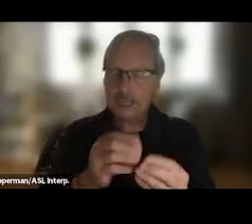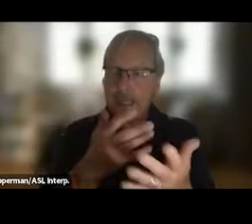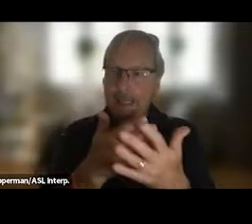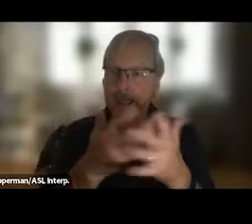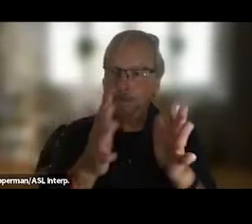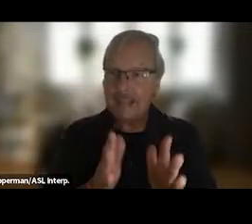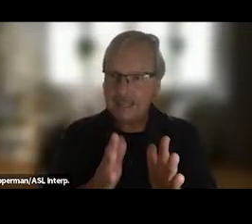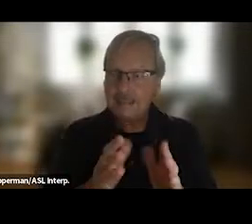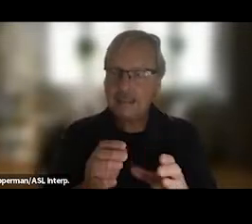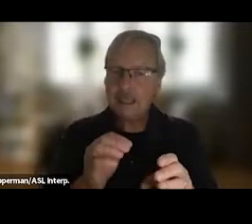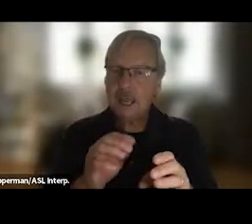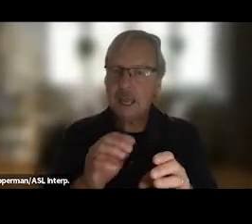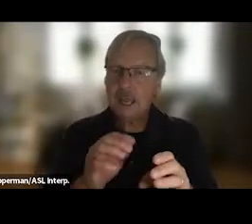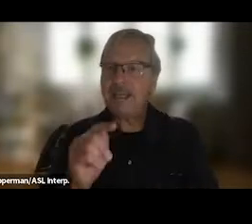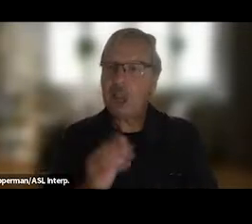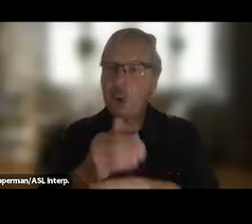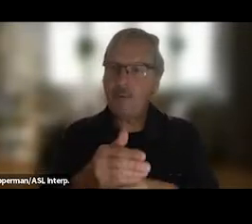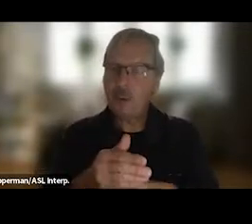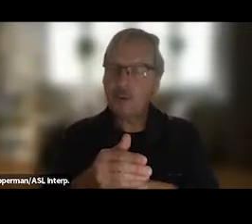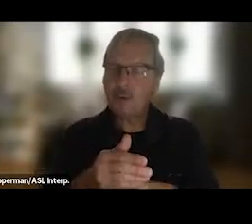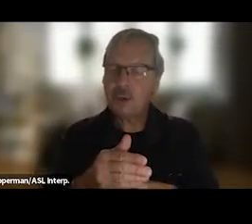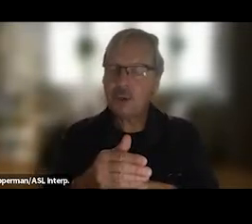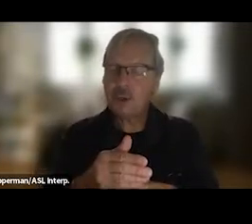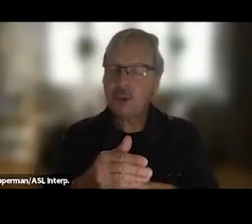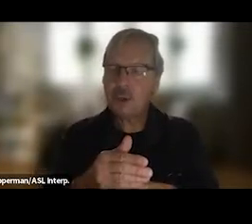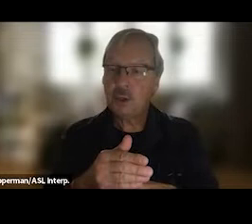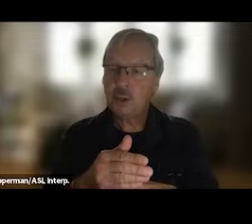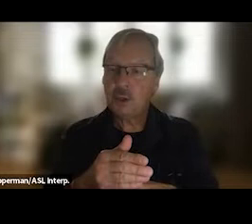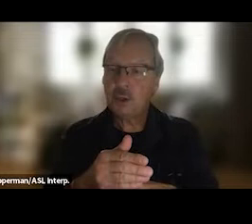on MAT over those two fiscal years were almost 6,000